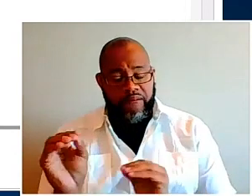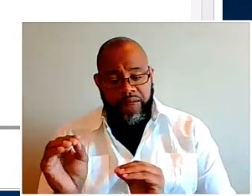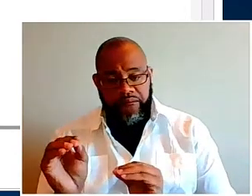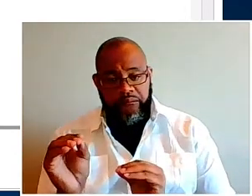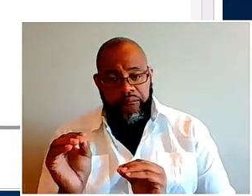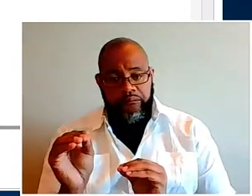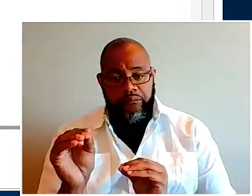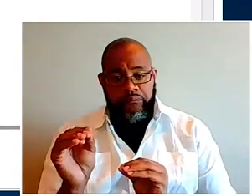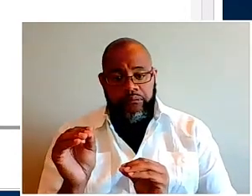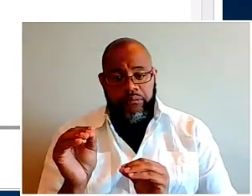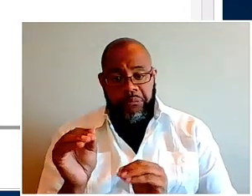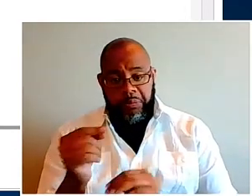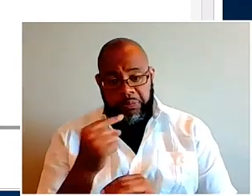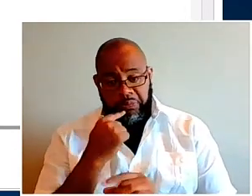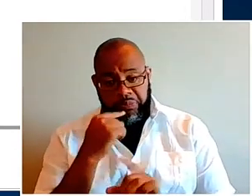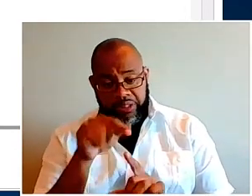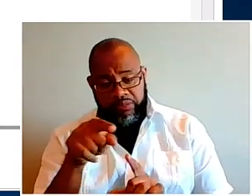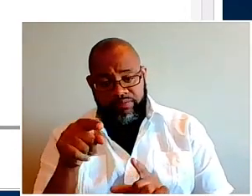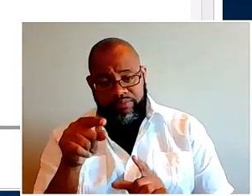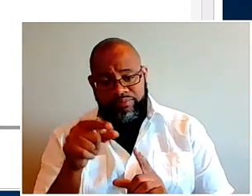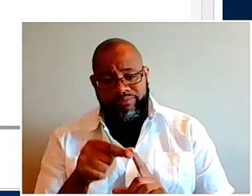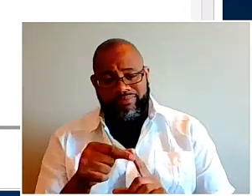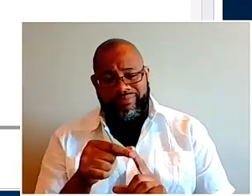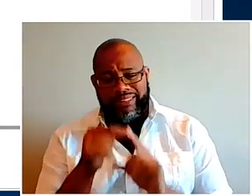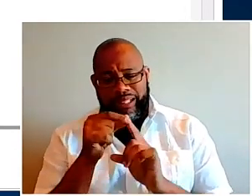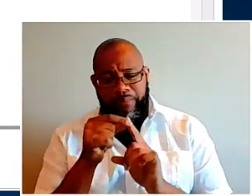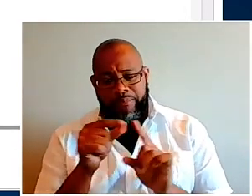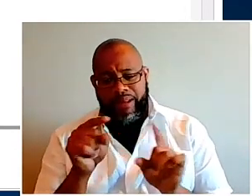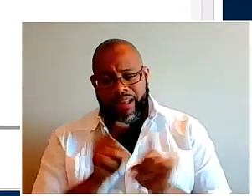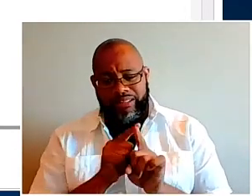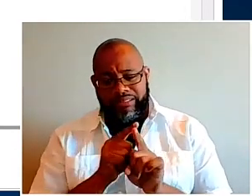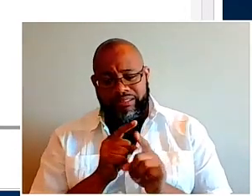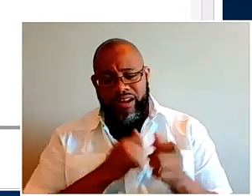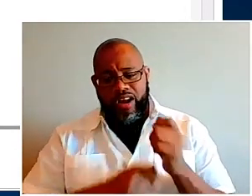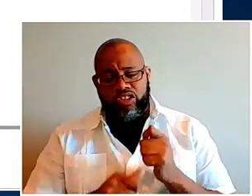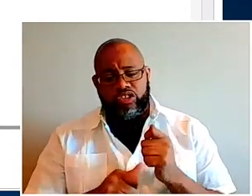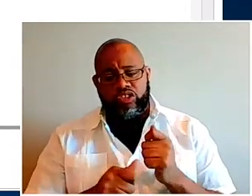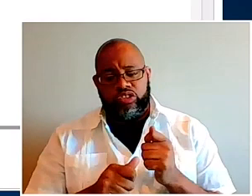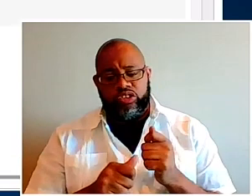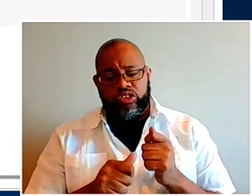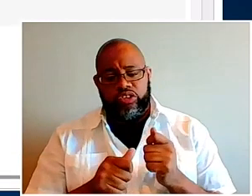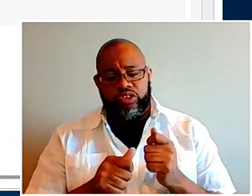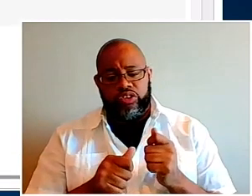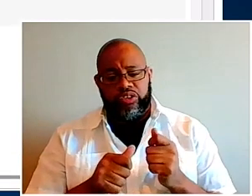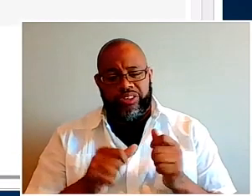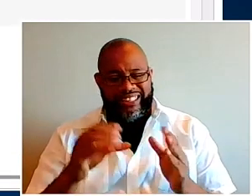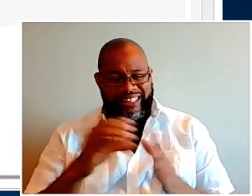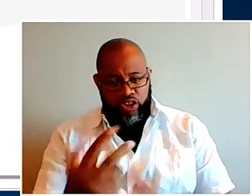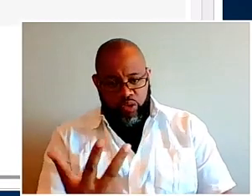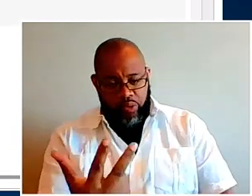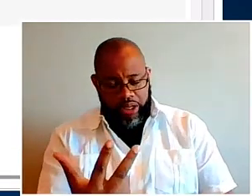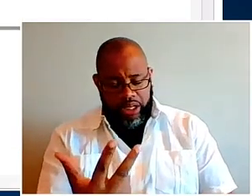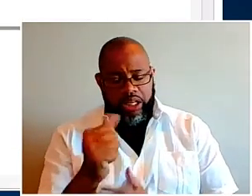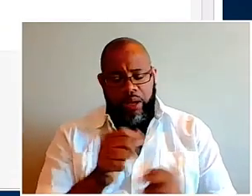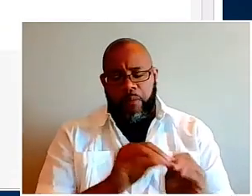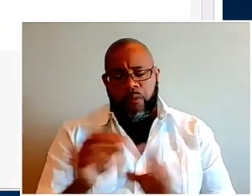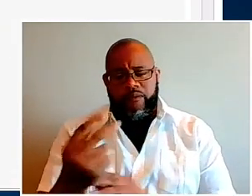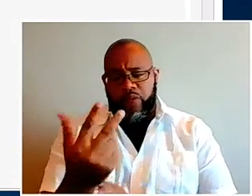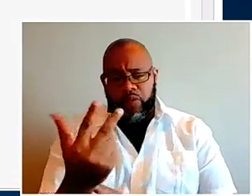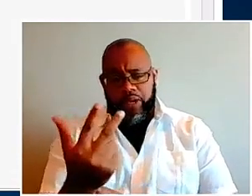it says here, except as under subsection three, so we can move to three and look at what we've done there.